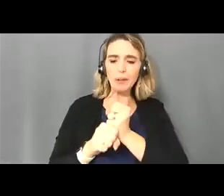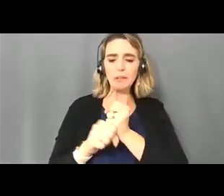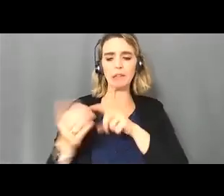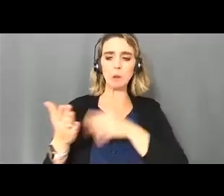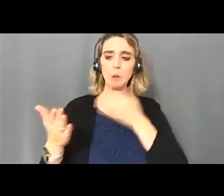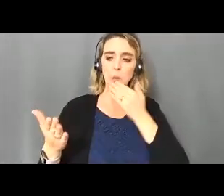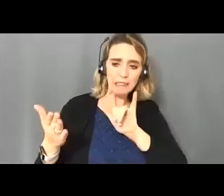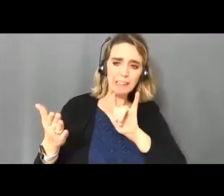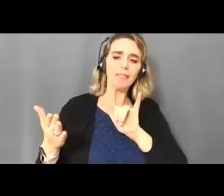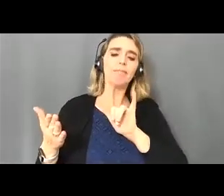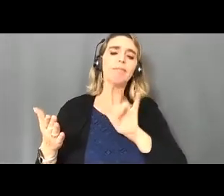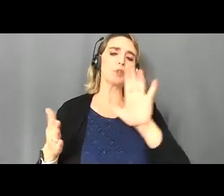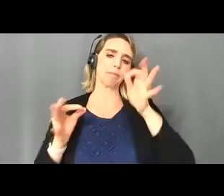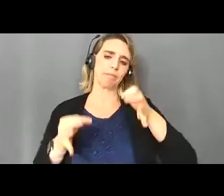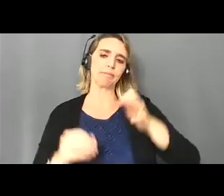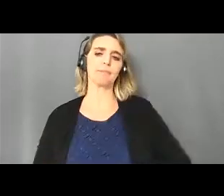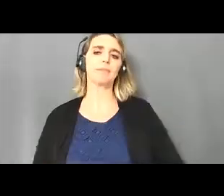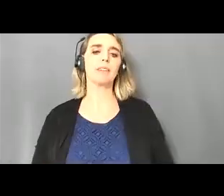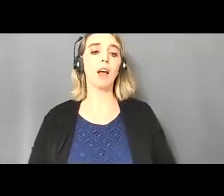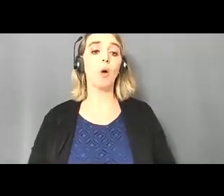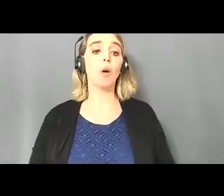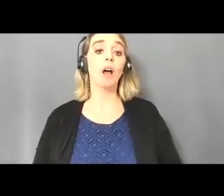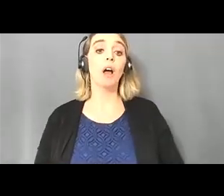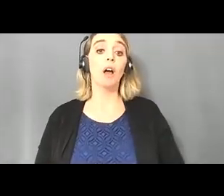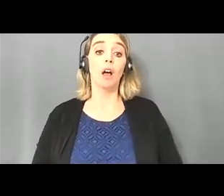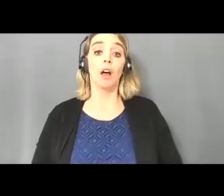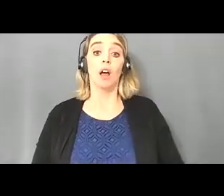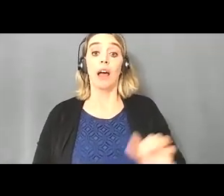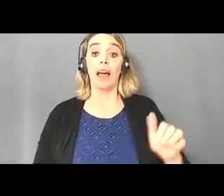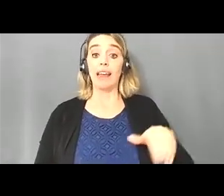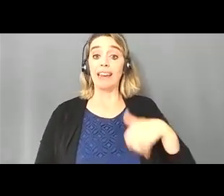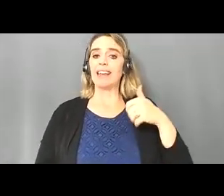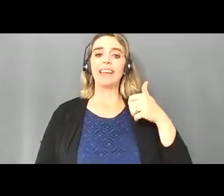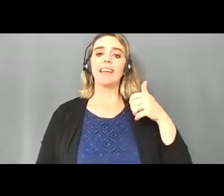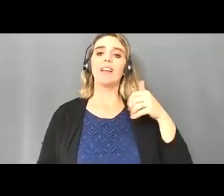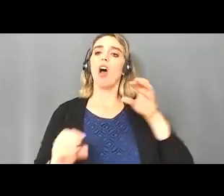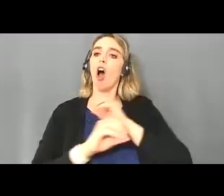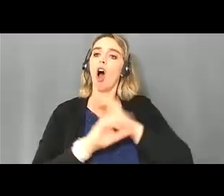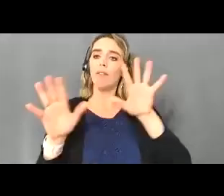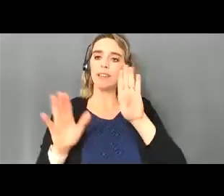And then lastly, does the information show any clear bias? Just look at the information and say,